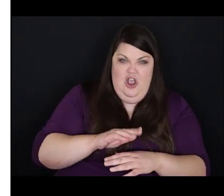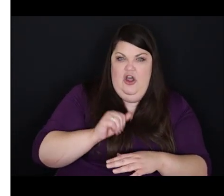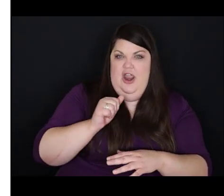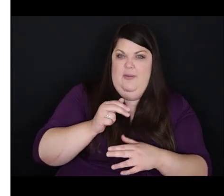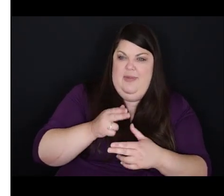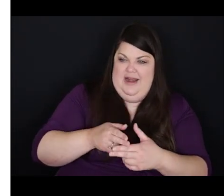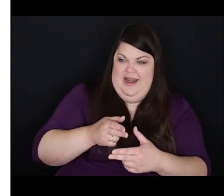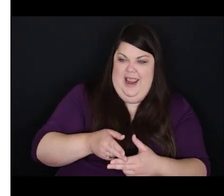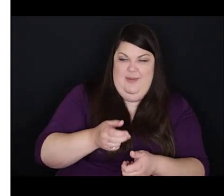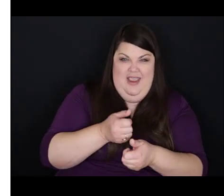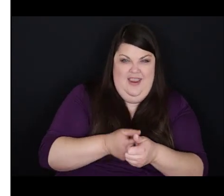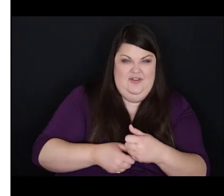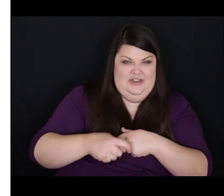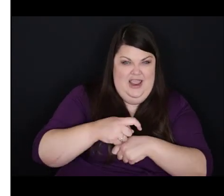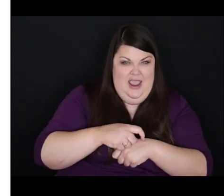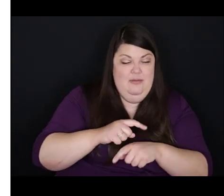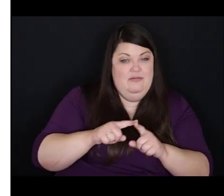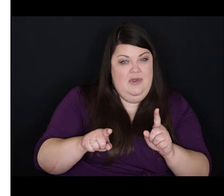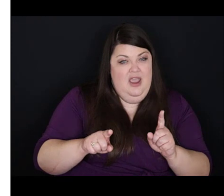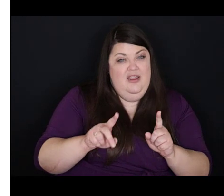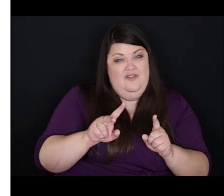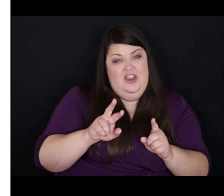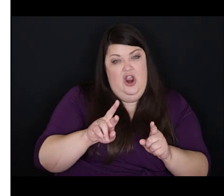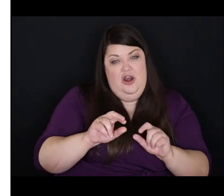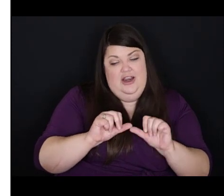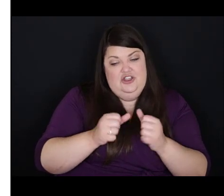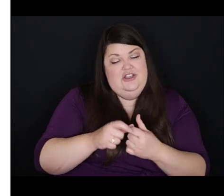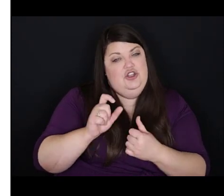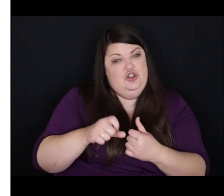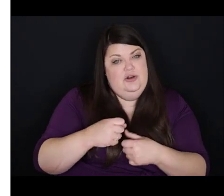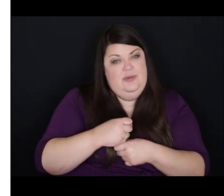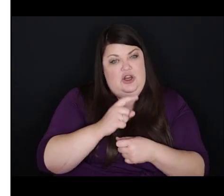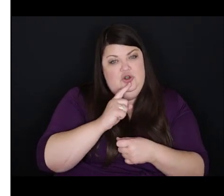but VR agencies should ensure that the VR program